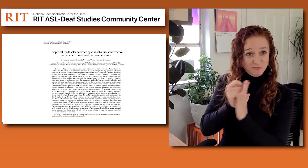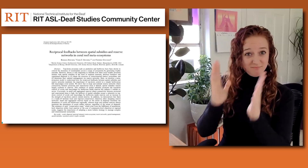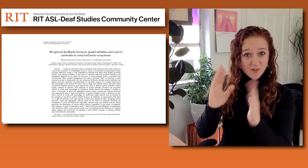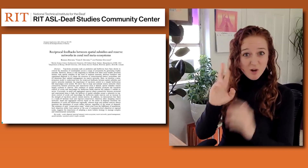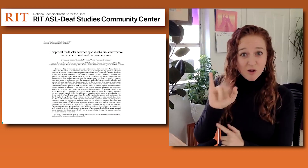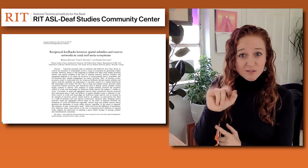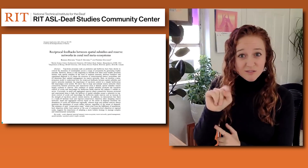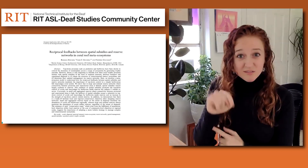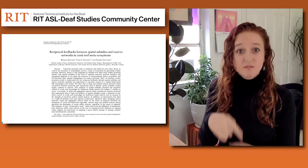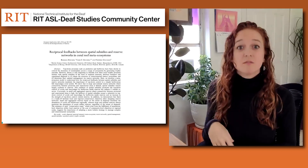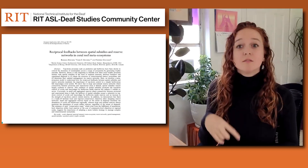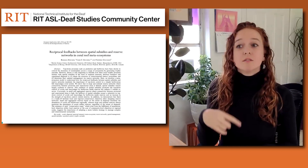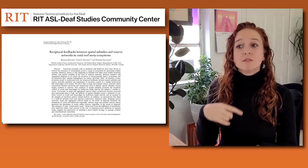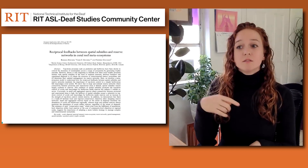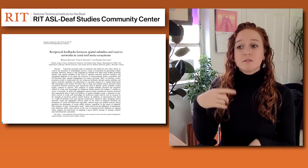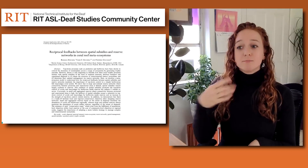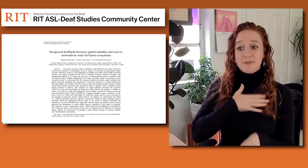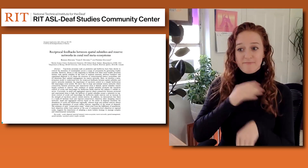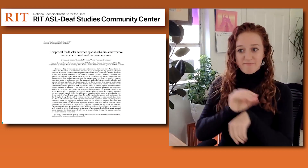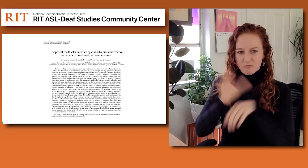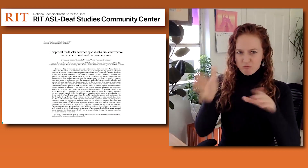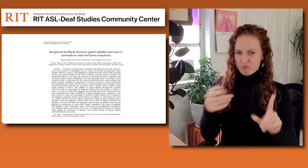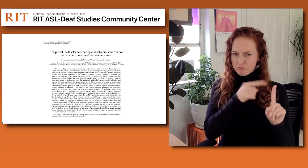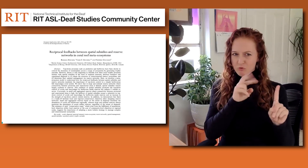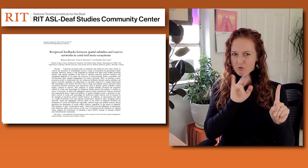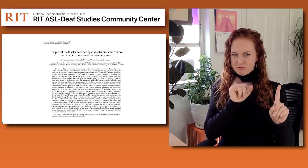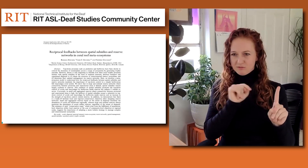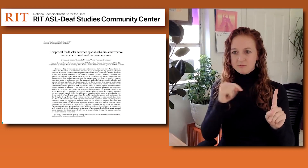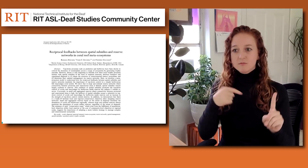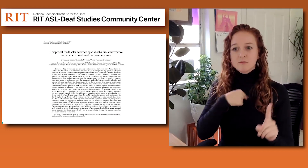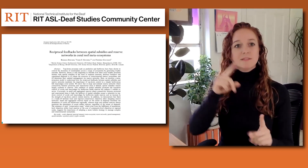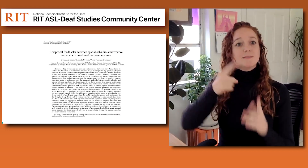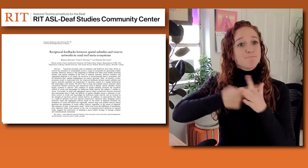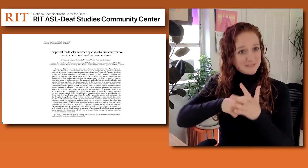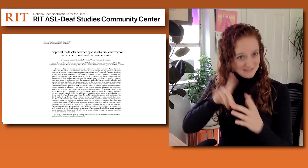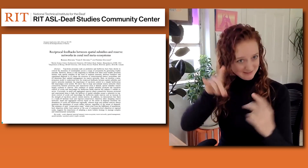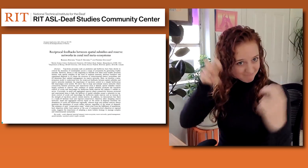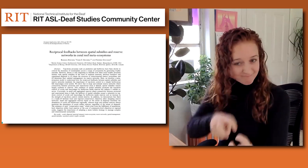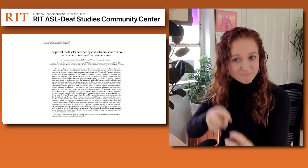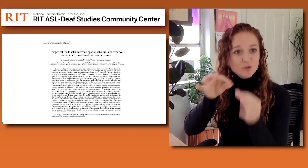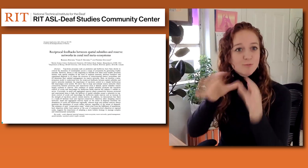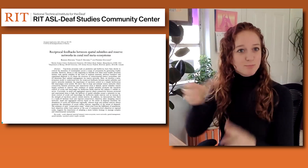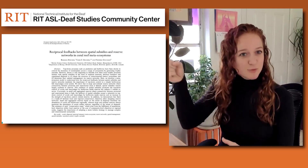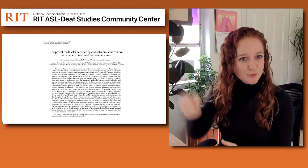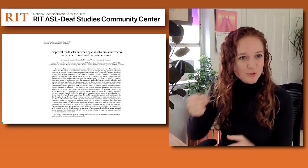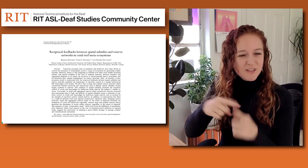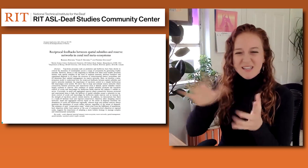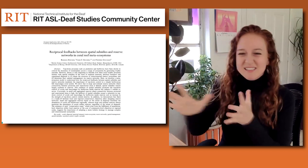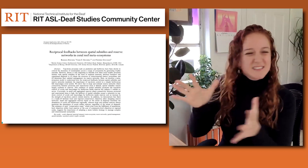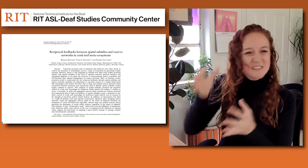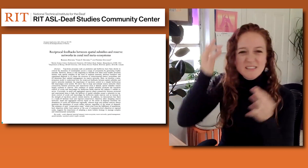I did research while an undergrad at RIT, and my advisor at RIT, we again started with an interpreter,